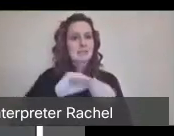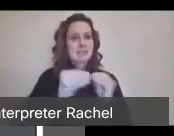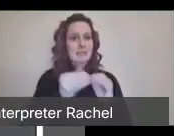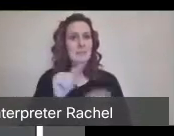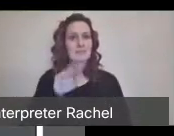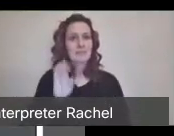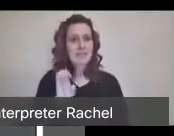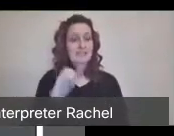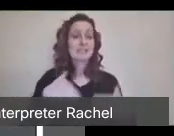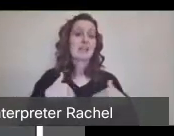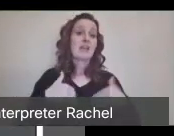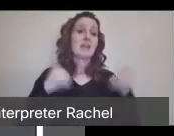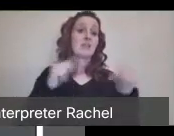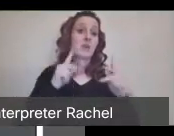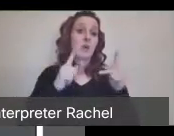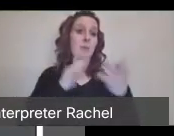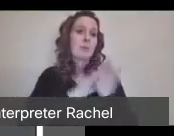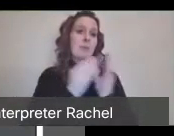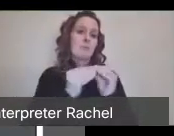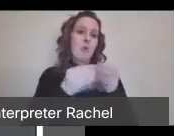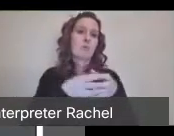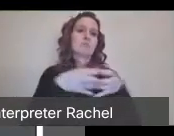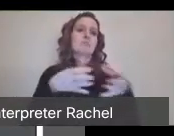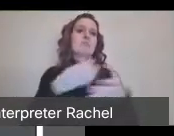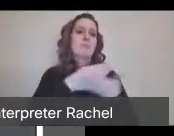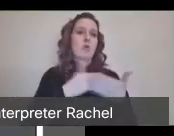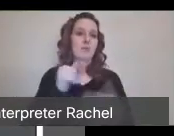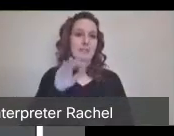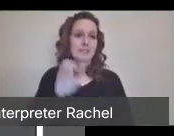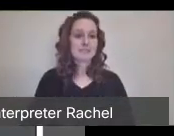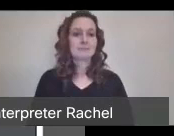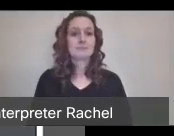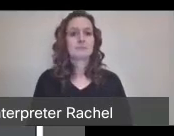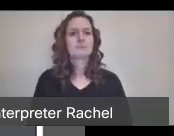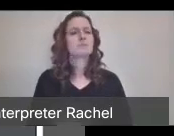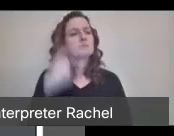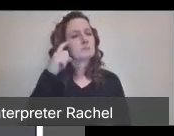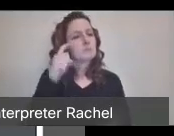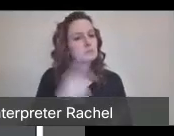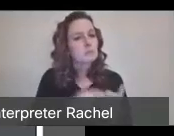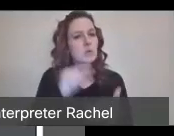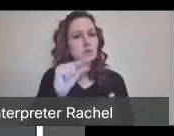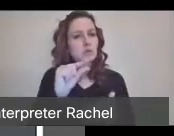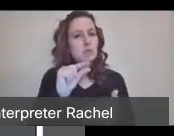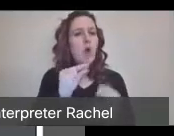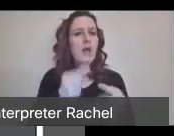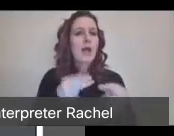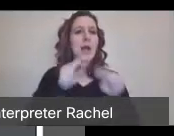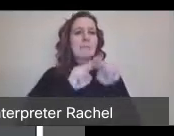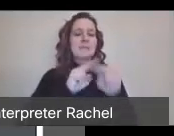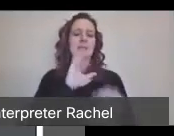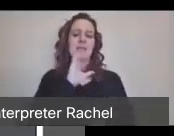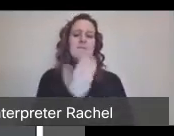a higher share. I want to note that we are seeing a small uptick in the 15 to 19 year old cohort